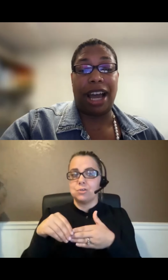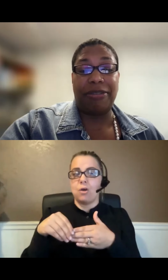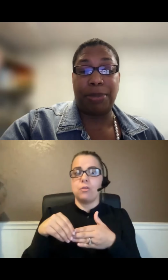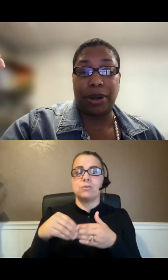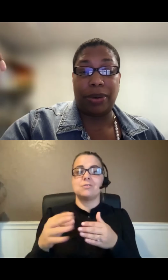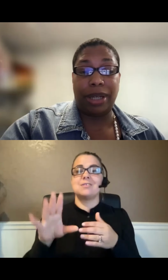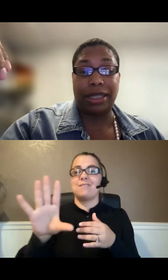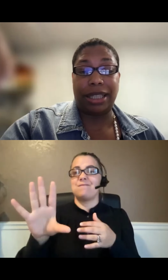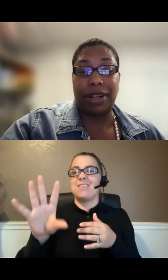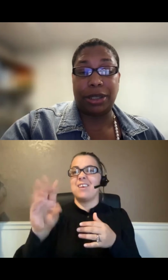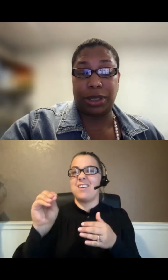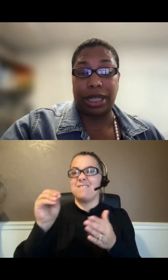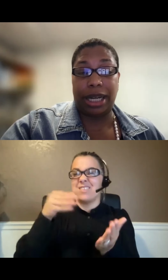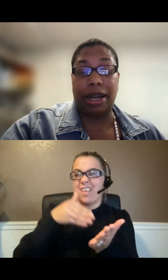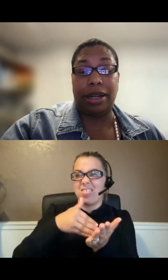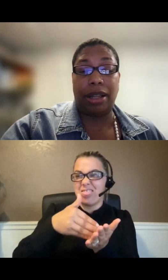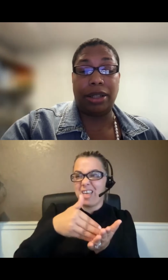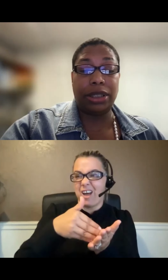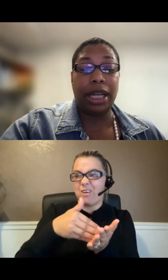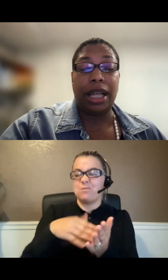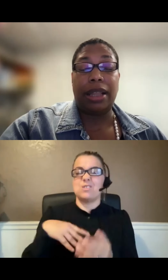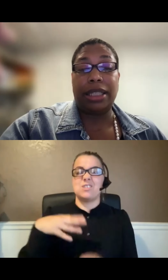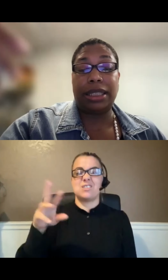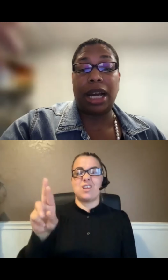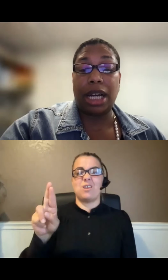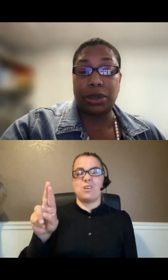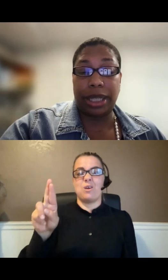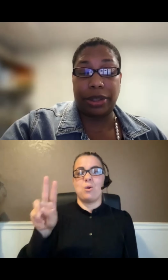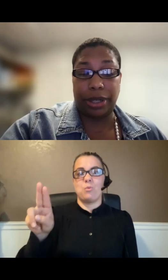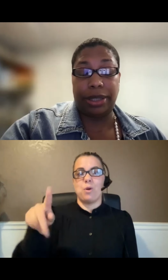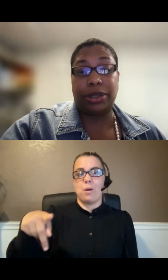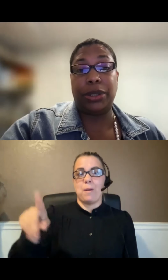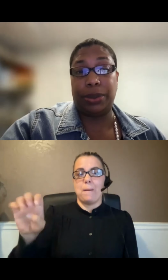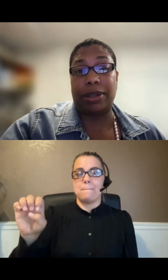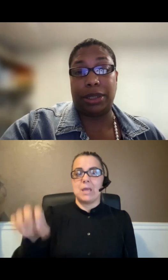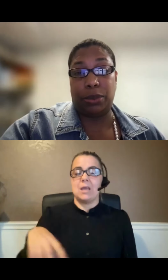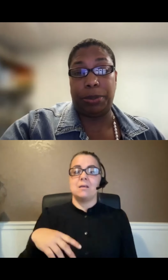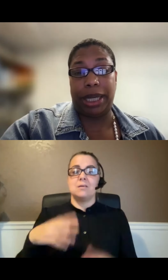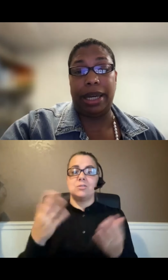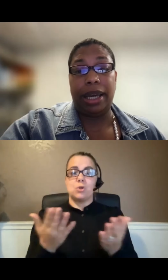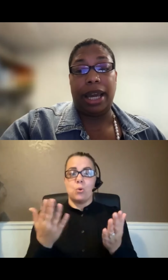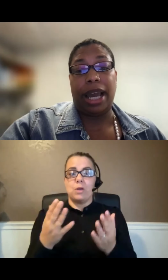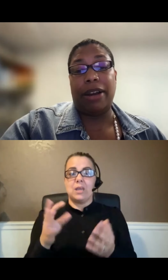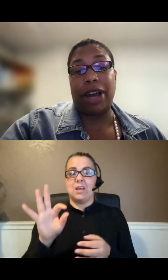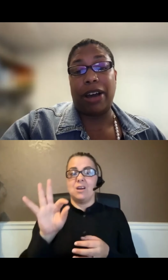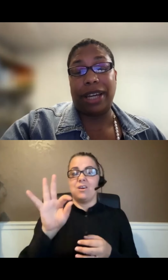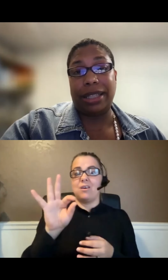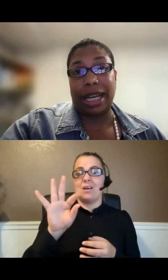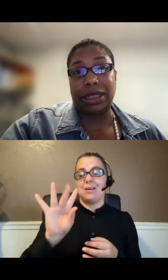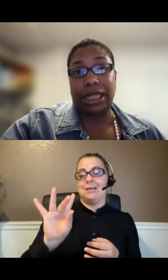A Vive Pro is $799 and this is 132,000 rupee and a Valve Index